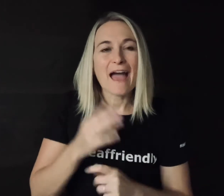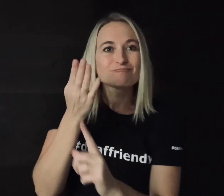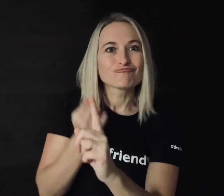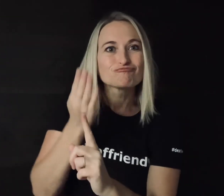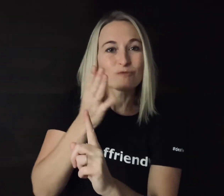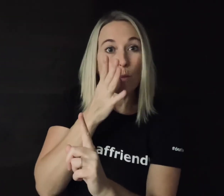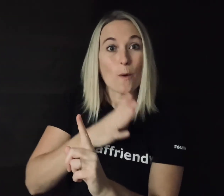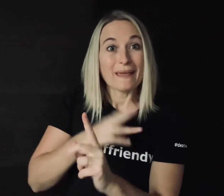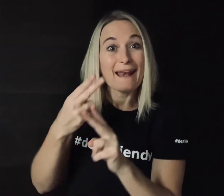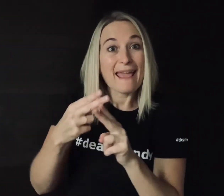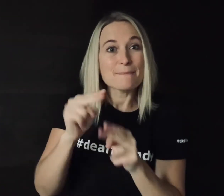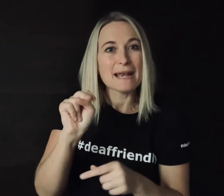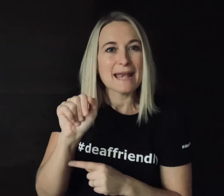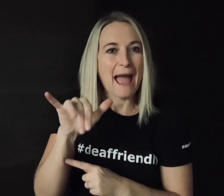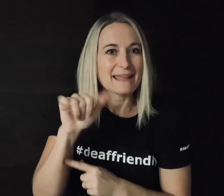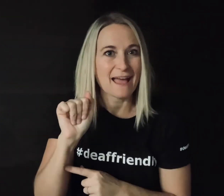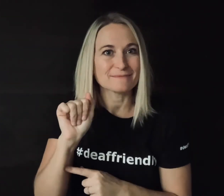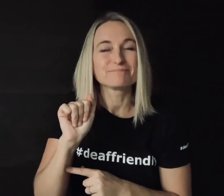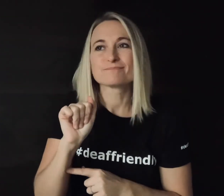There was a woman named, Naya.